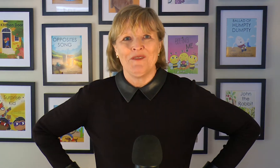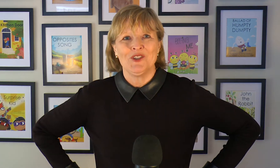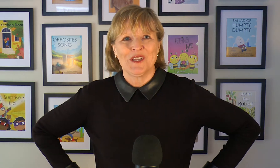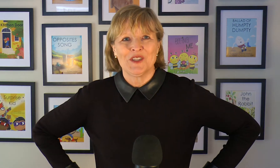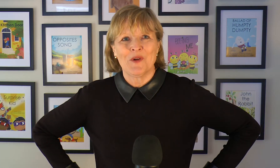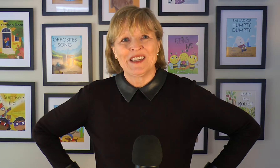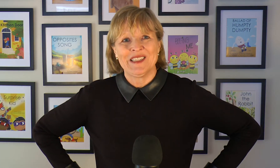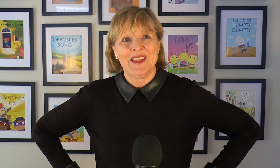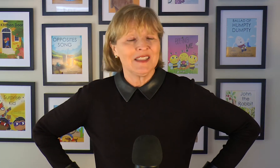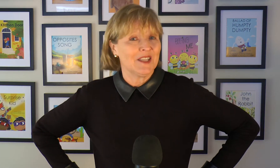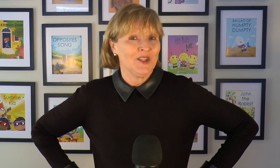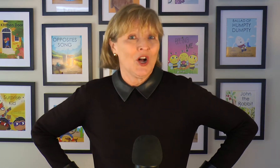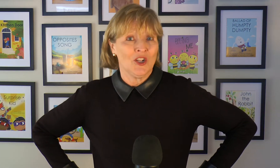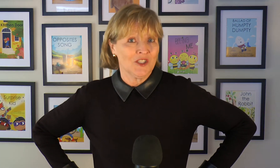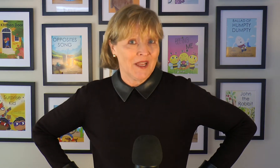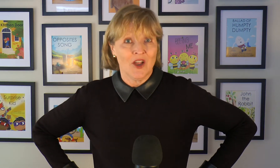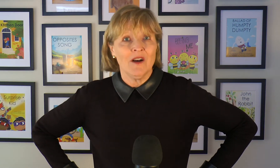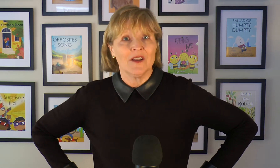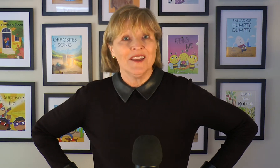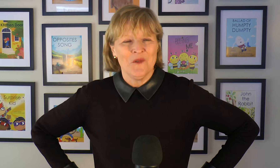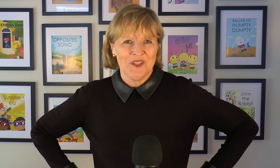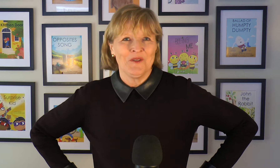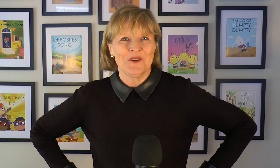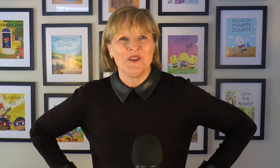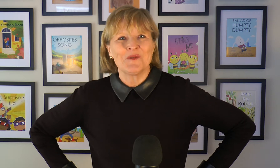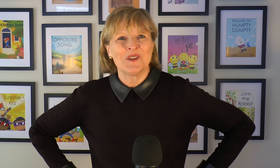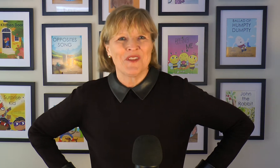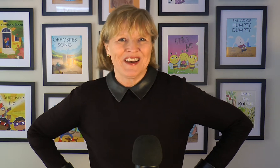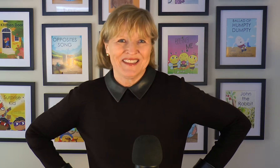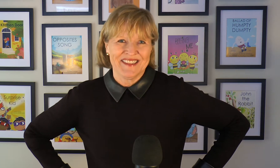have a chance to practice that skill all day long once you learn these words with us.